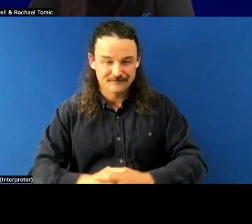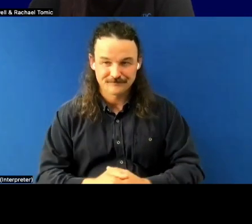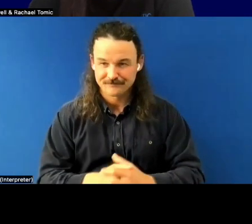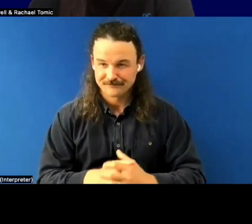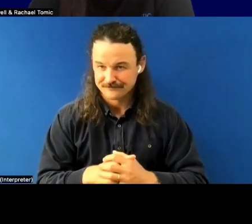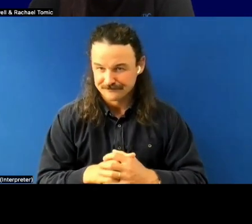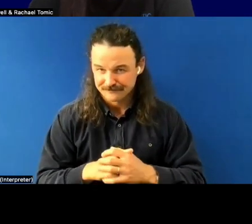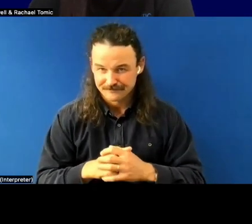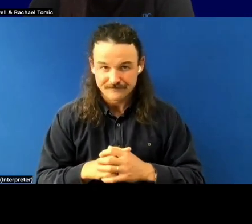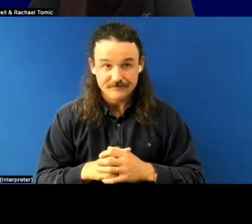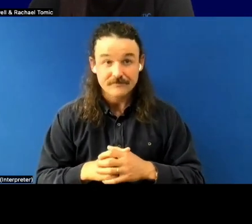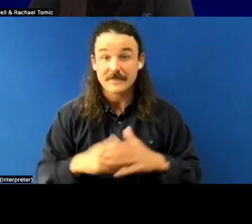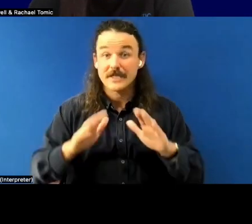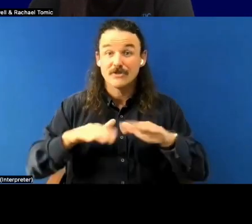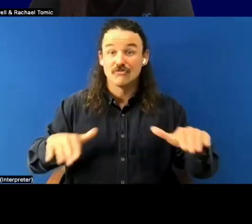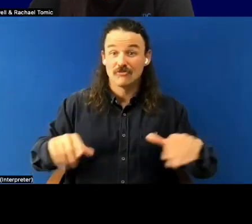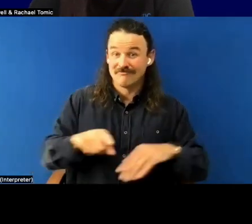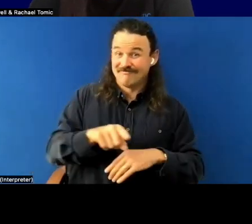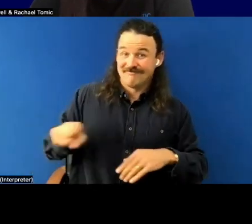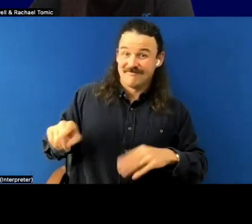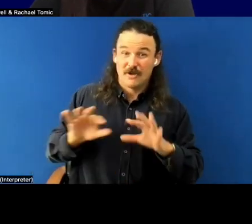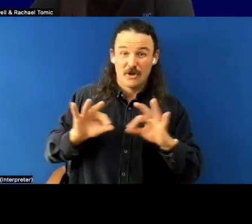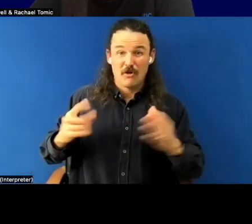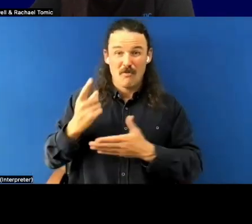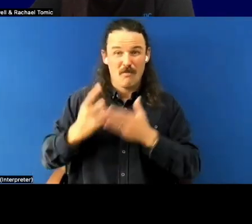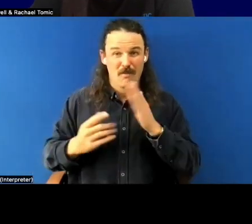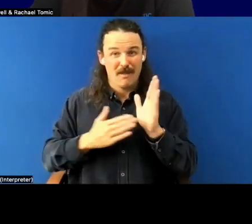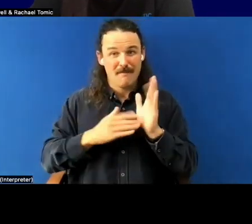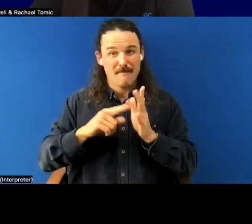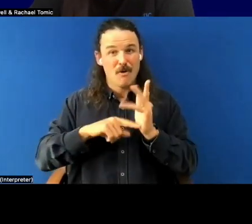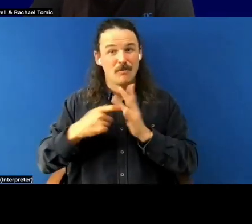These children have not just motor impairments, but they can also have